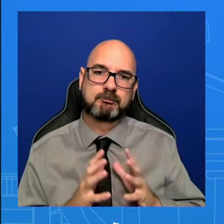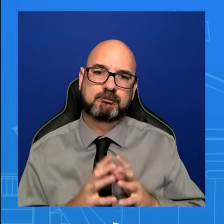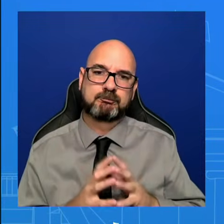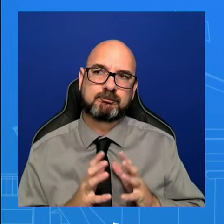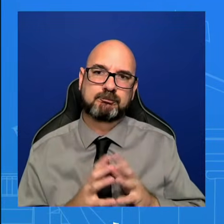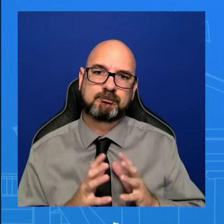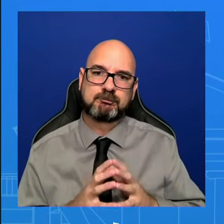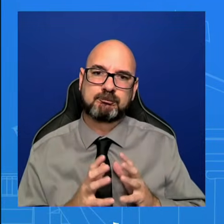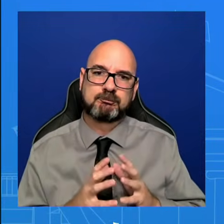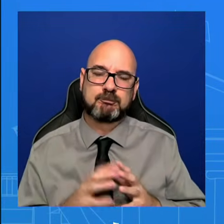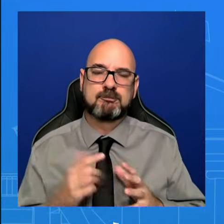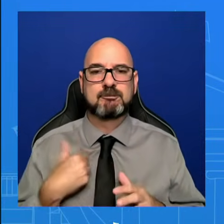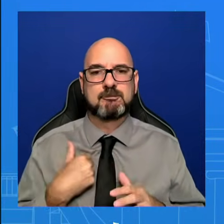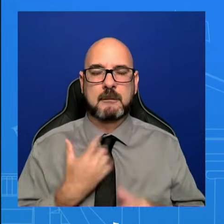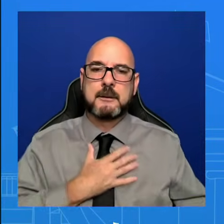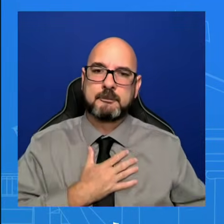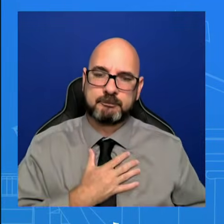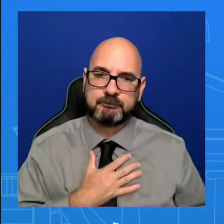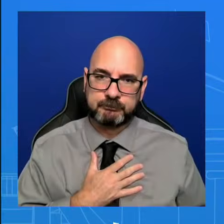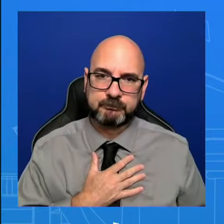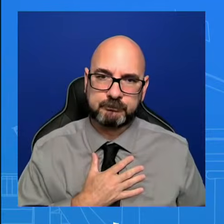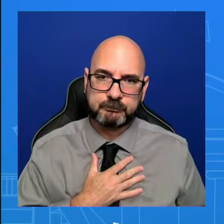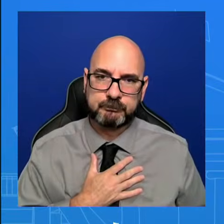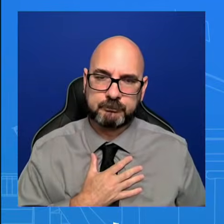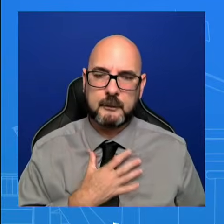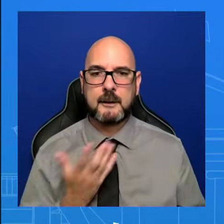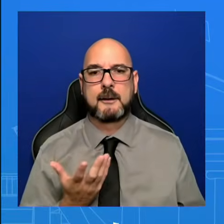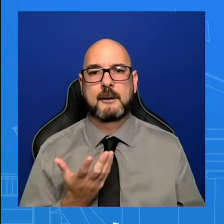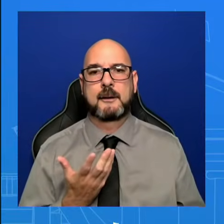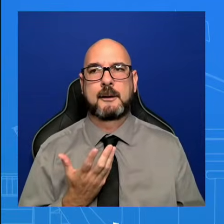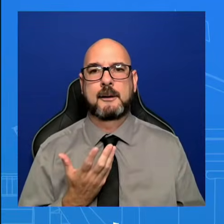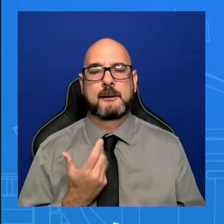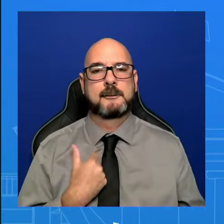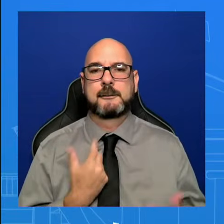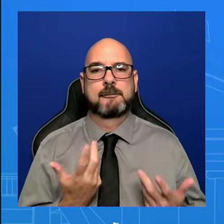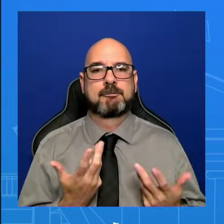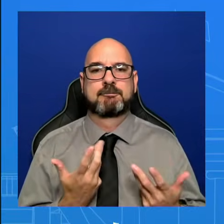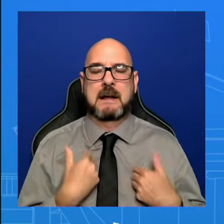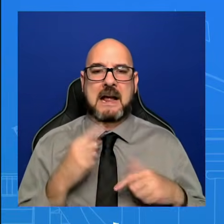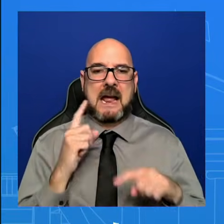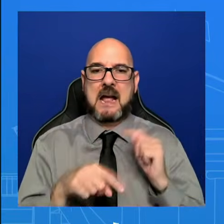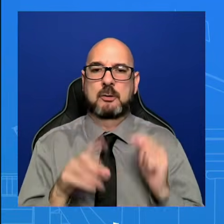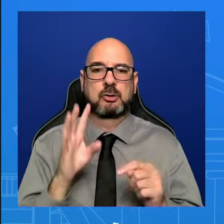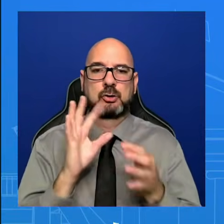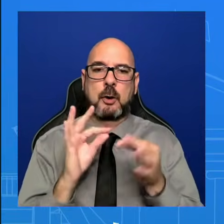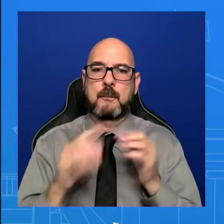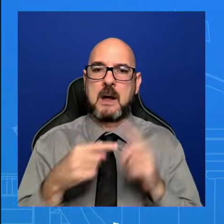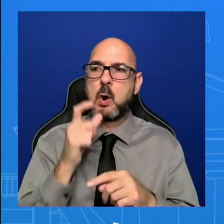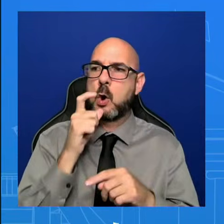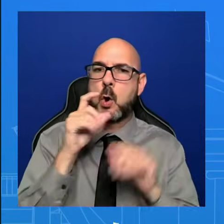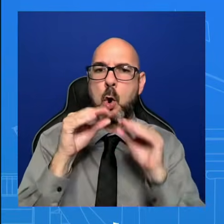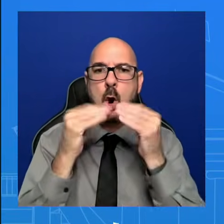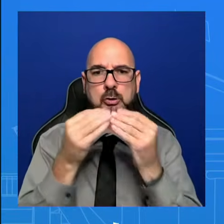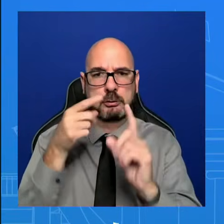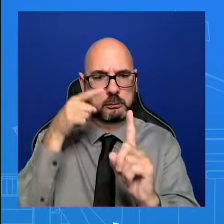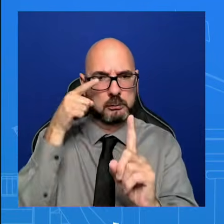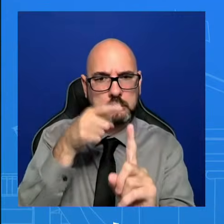I cannot speak to the organizations that are being reported -- that -- that's on the ground. That is not something for me to speak to.